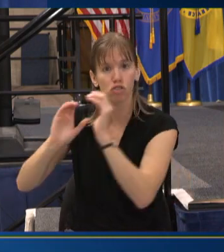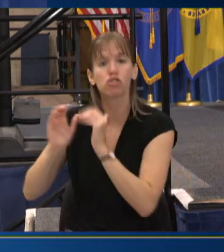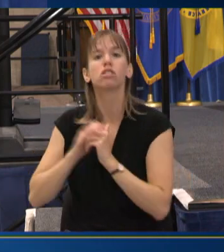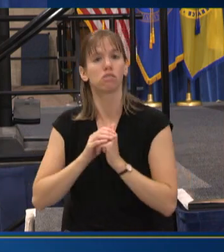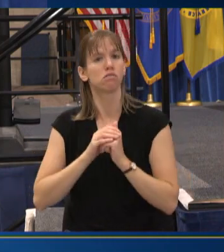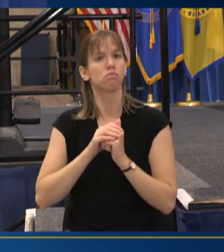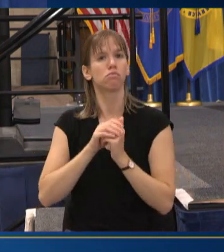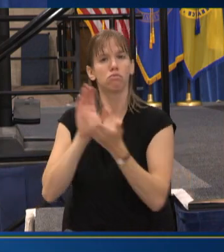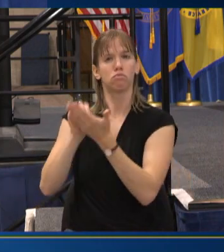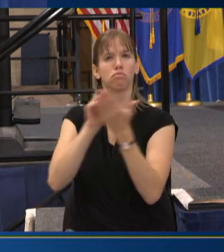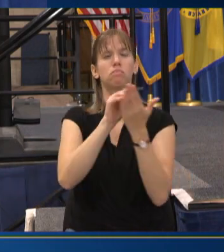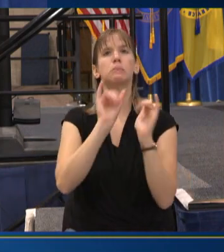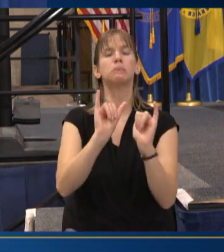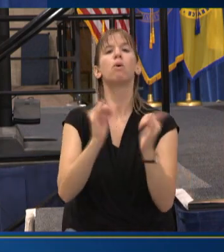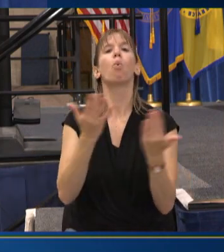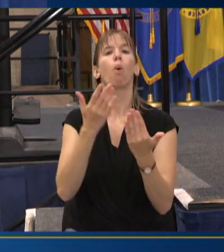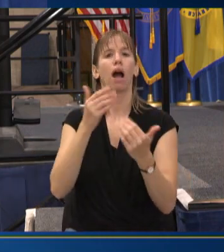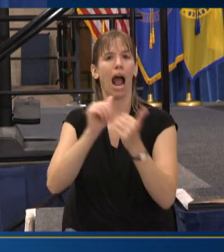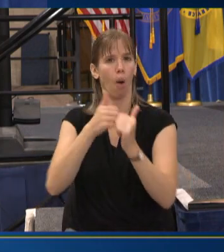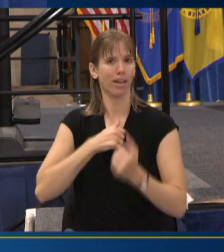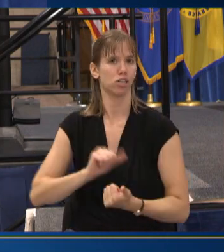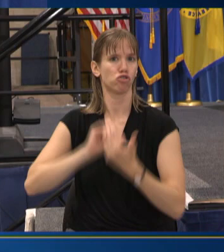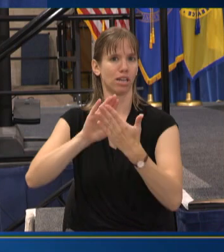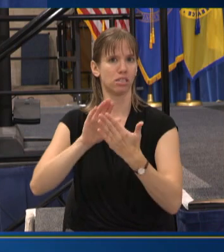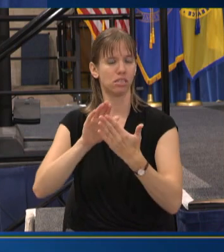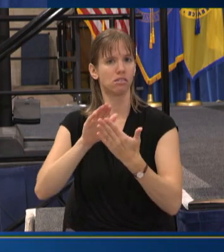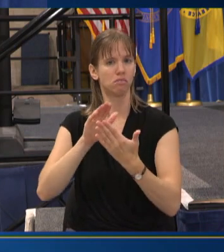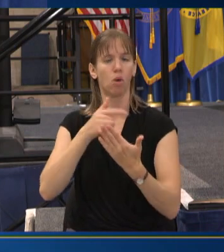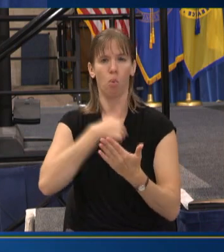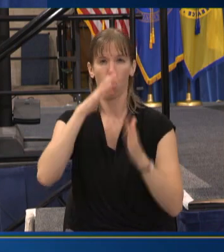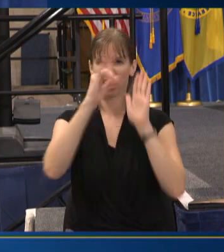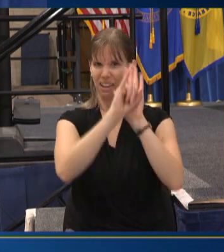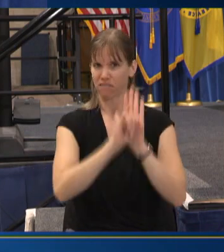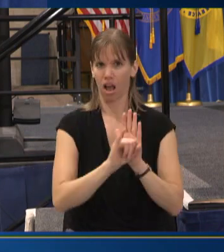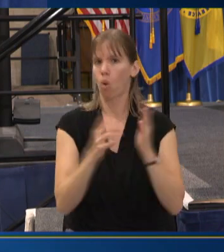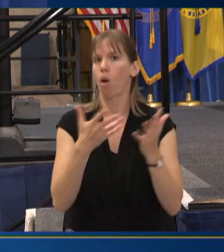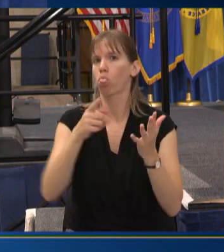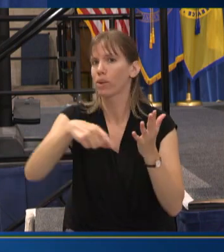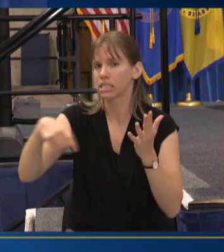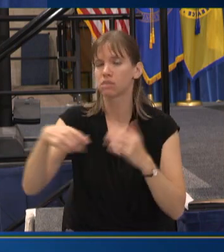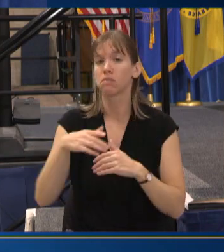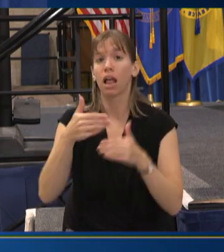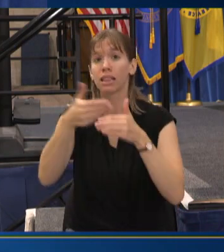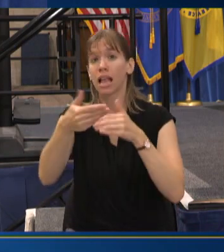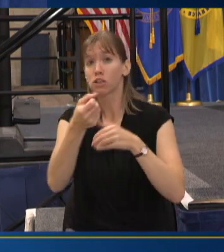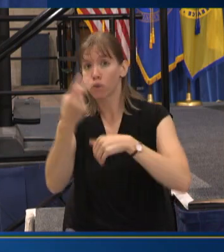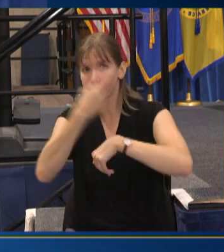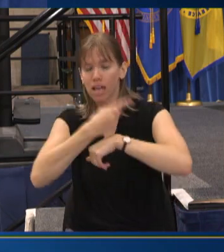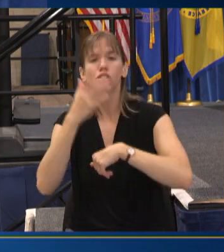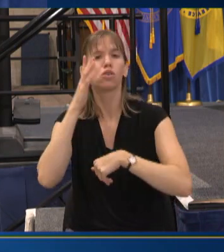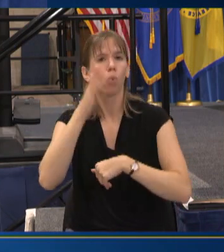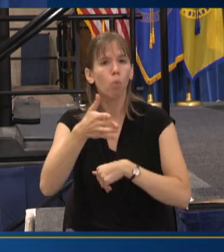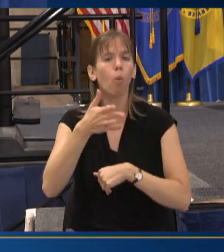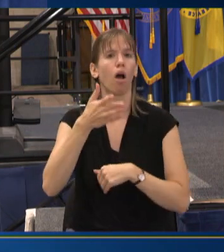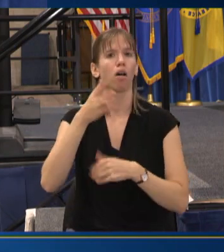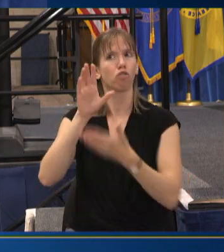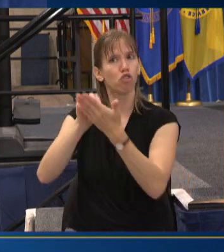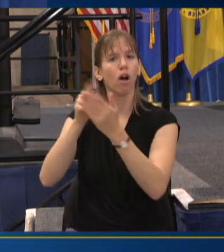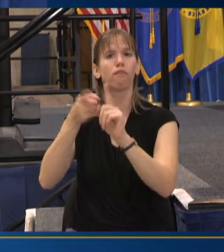to address the needs identified in those discussions. Over the next two days, you will hear from academic leaders, national associations,